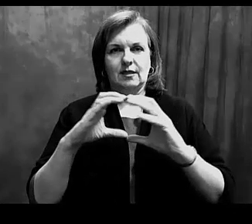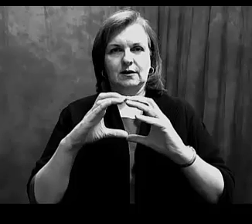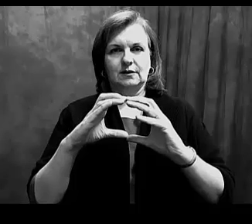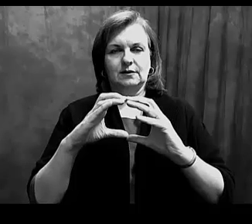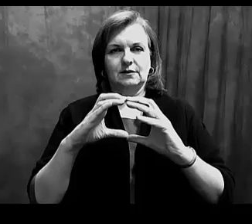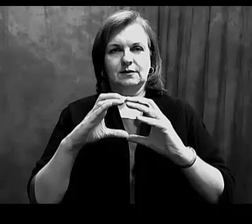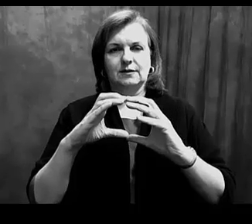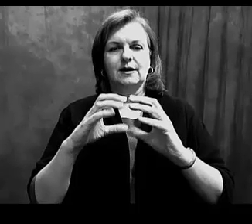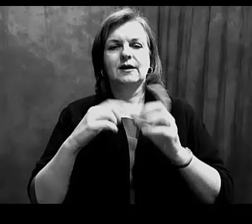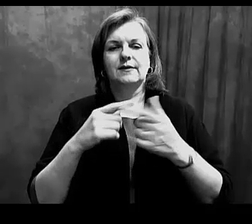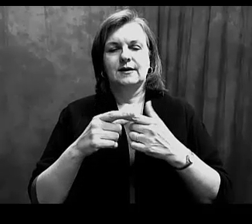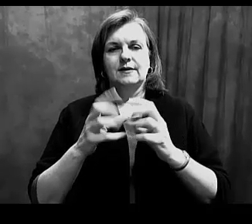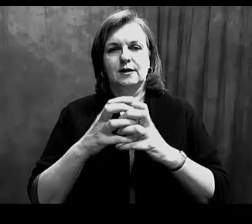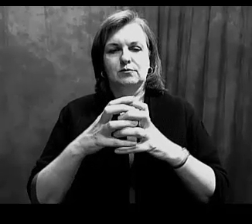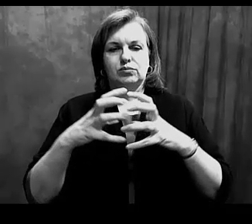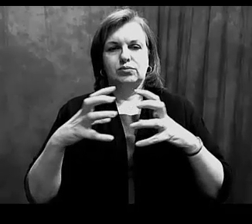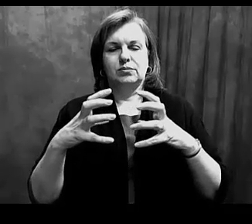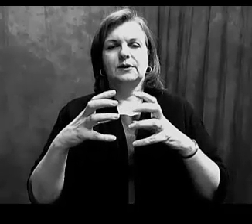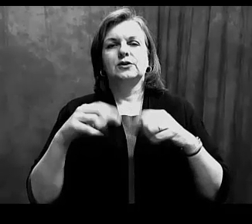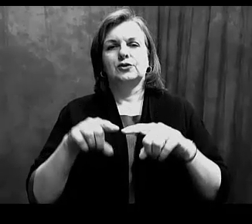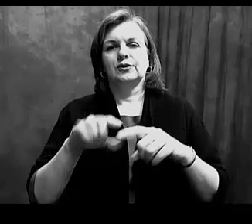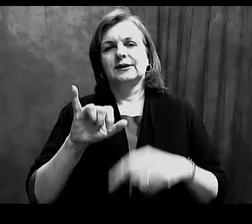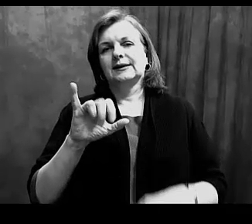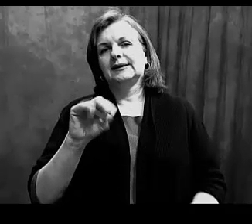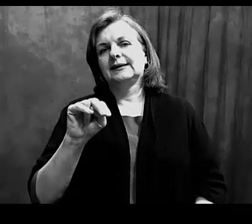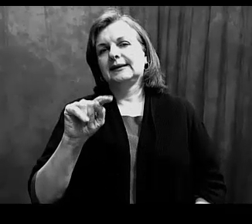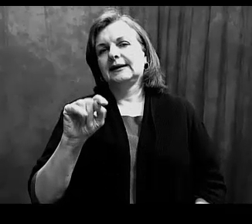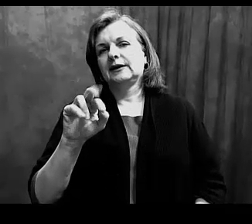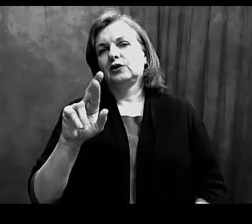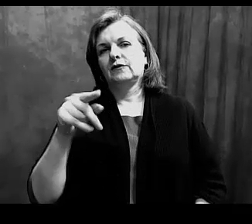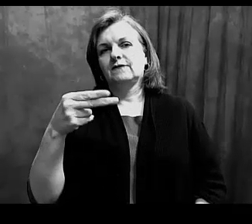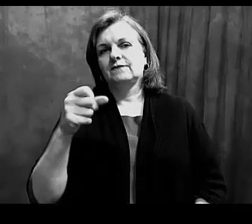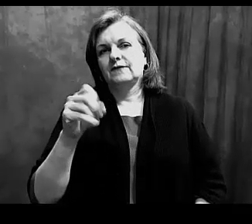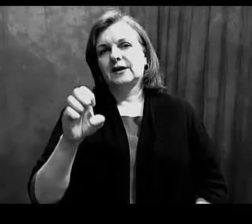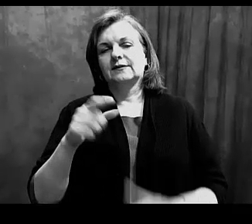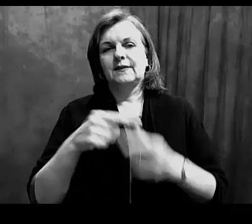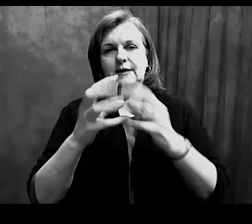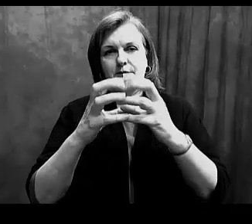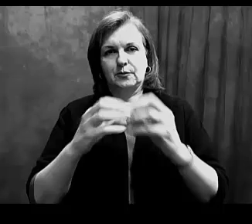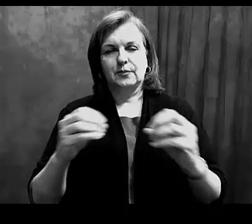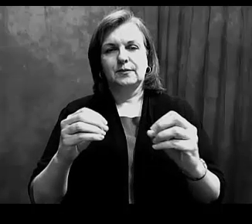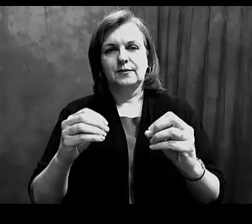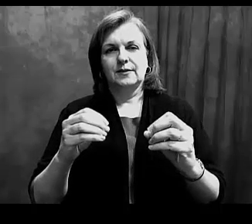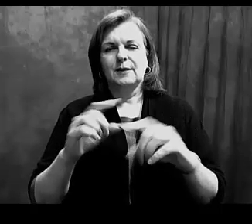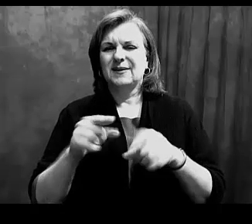they duplicate in interphase the big difference is the products